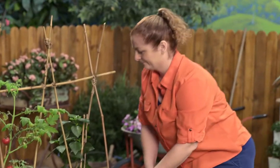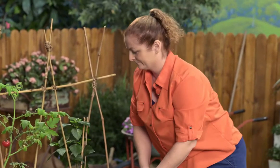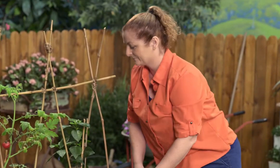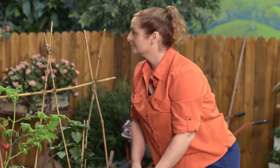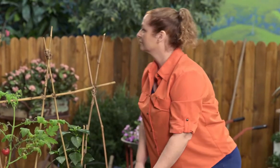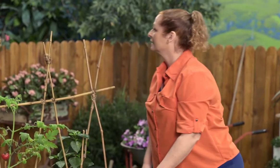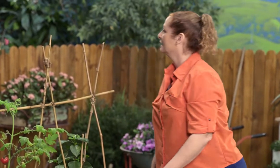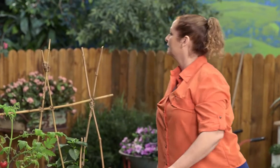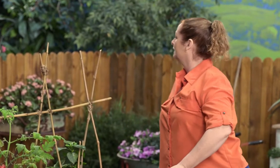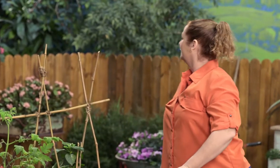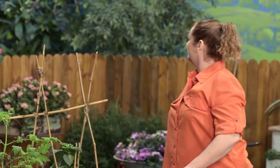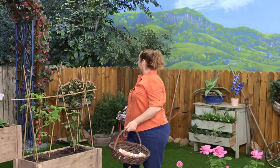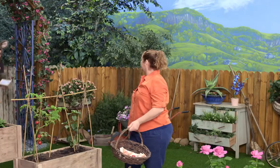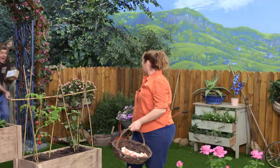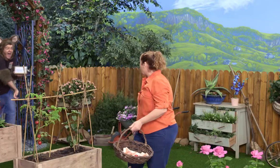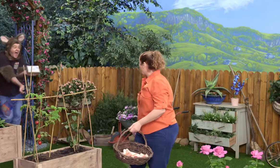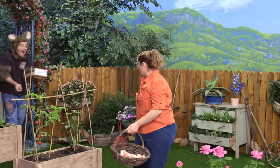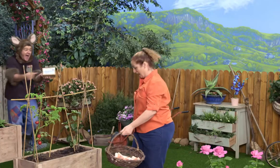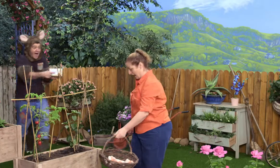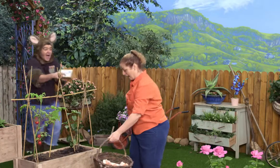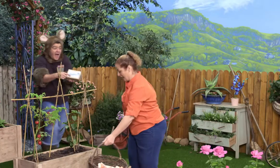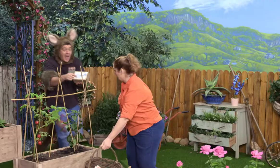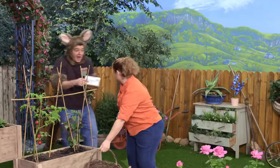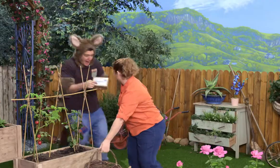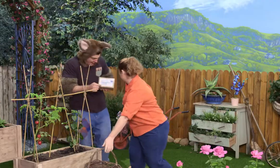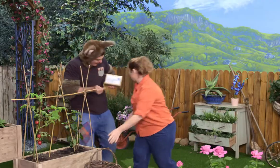Mmm. Uh... Look, Sally, look!